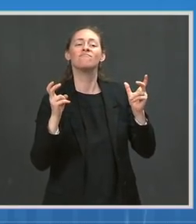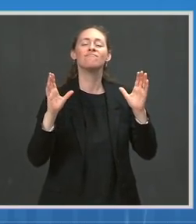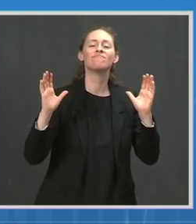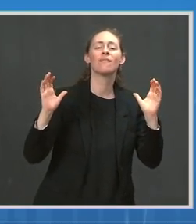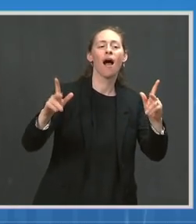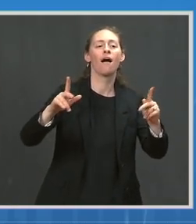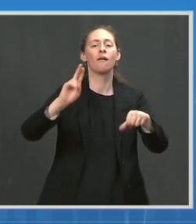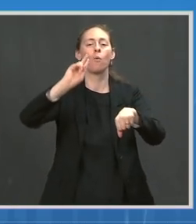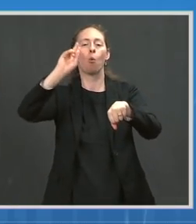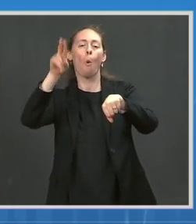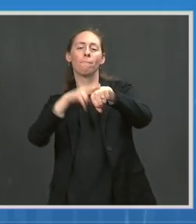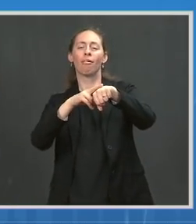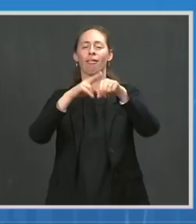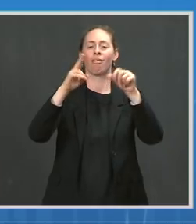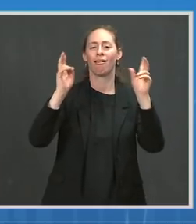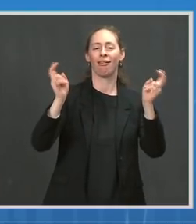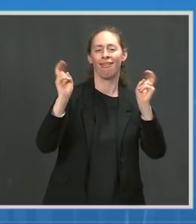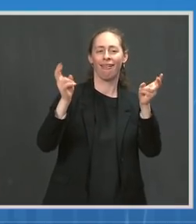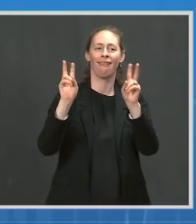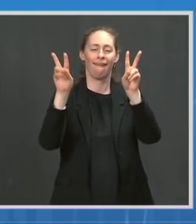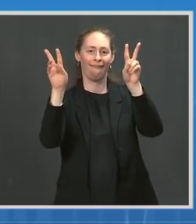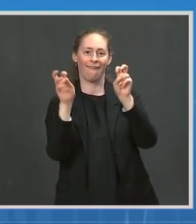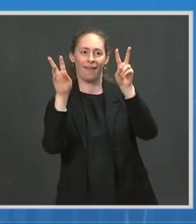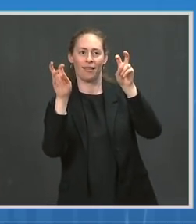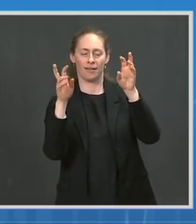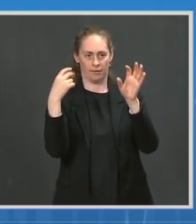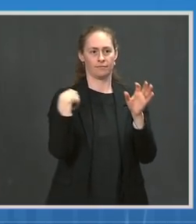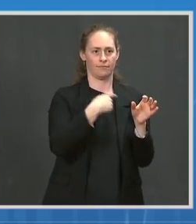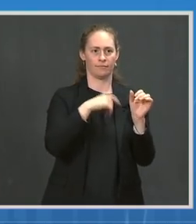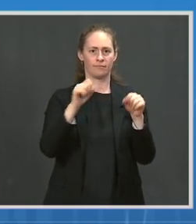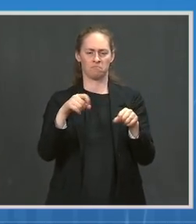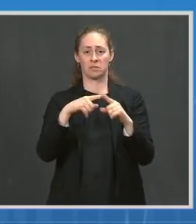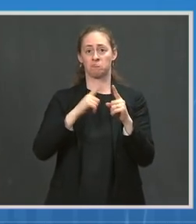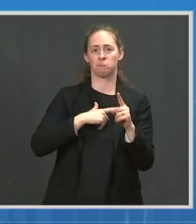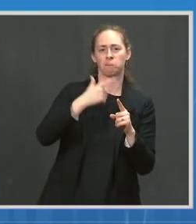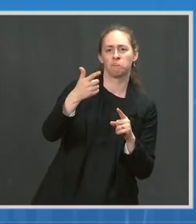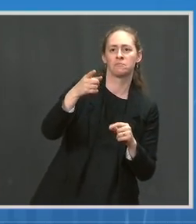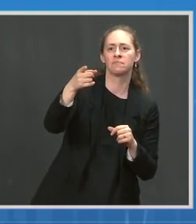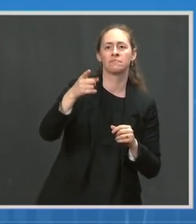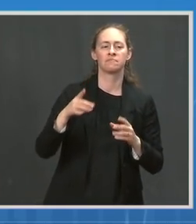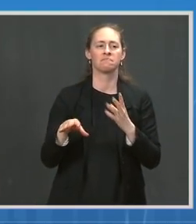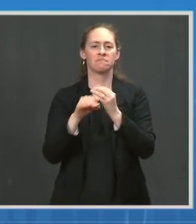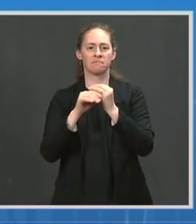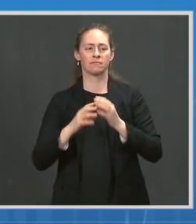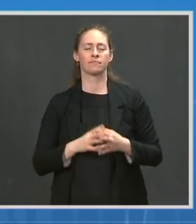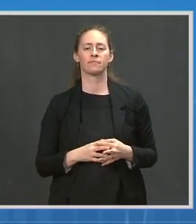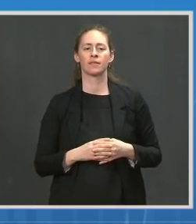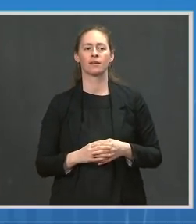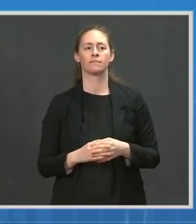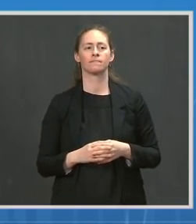But back to you, Dr. Walensky. Dr. Walensky: Yeah, I would just say, you know, this is an interplay between how many people are vaccinated